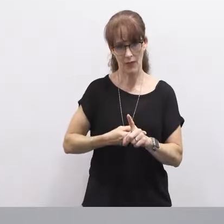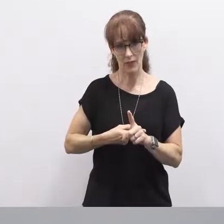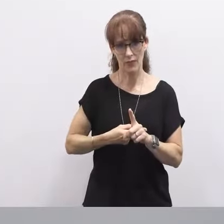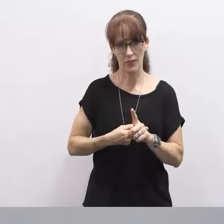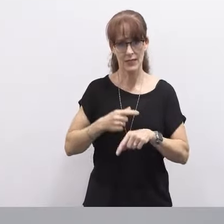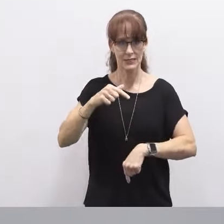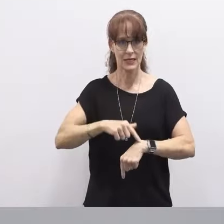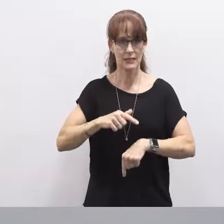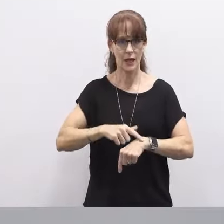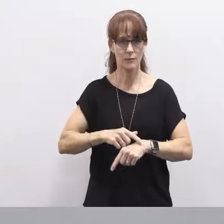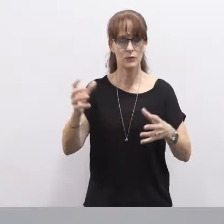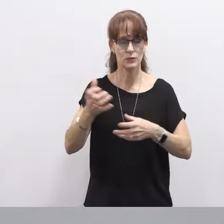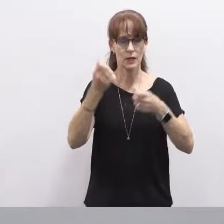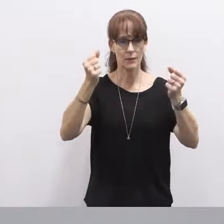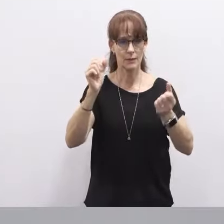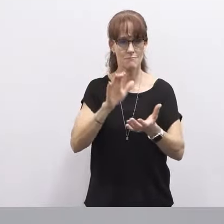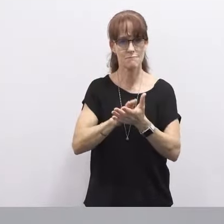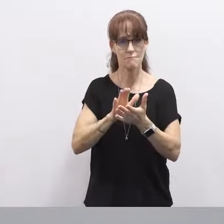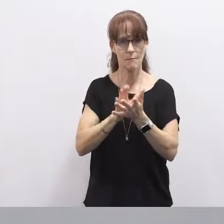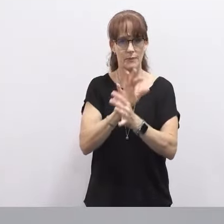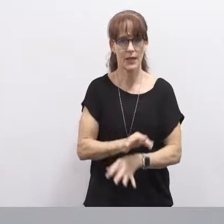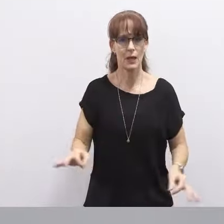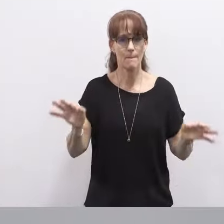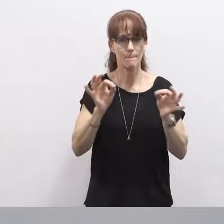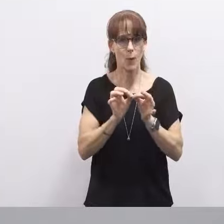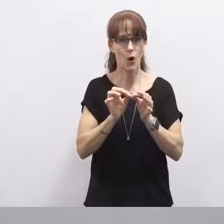and acknowledge important contributions of native people